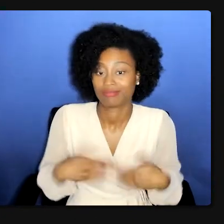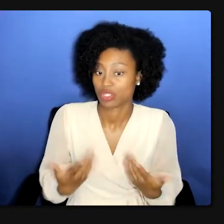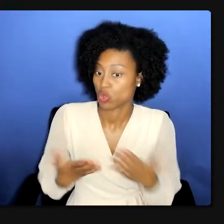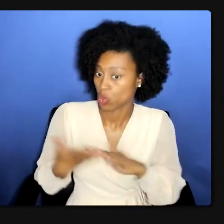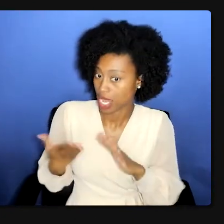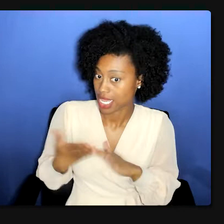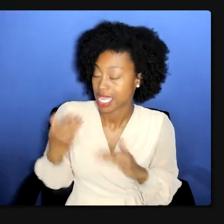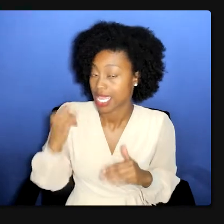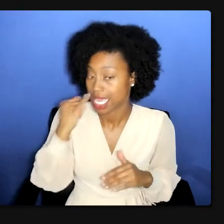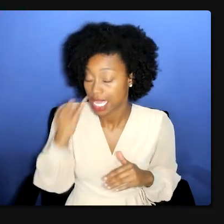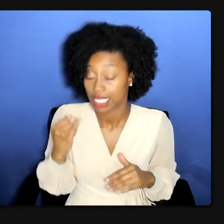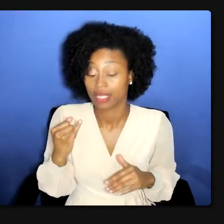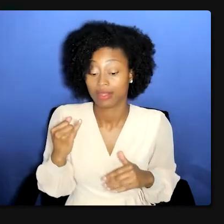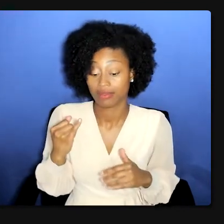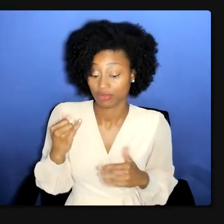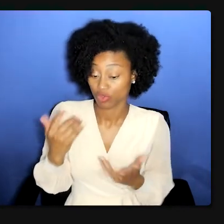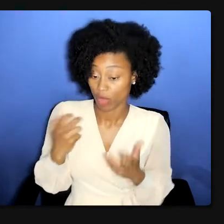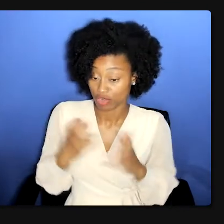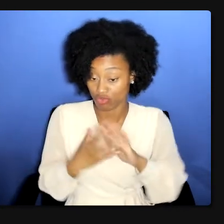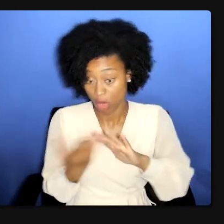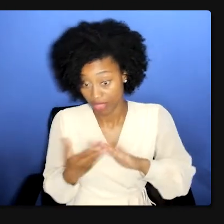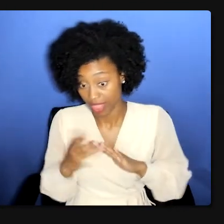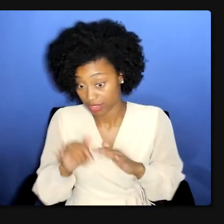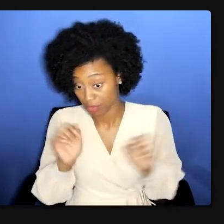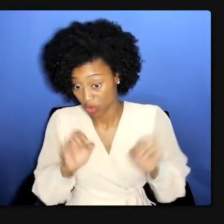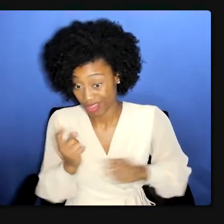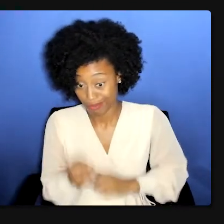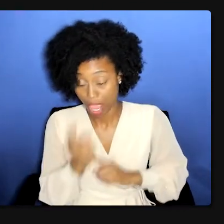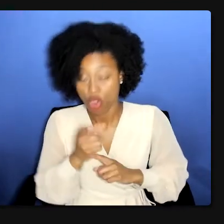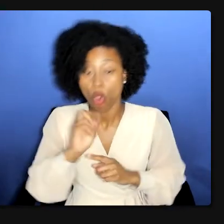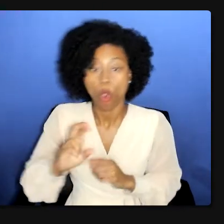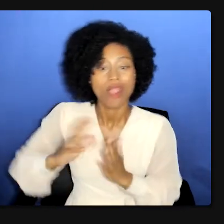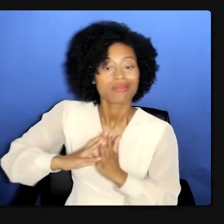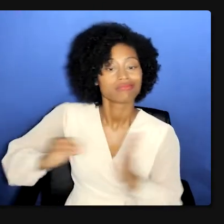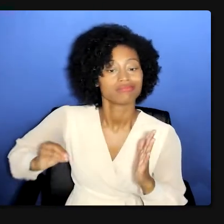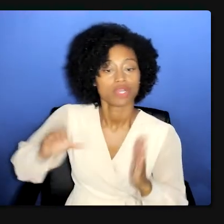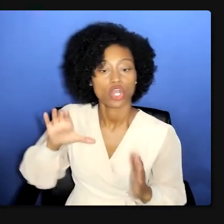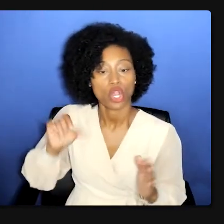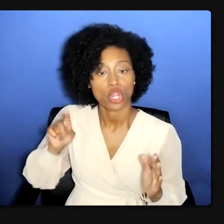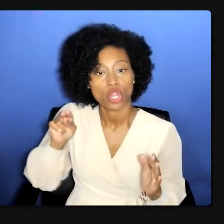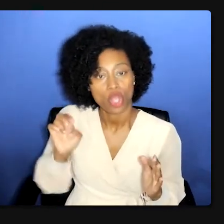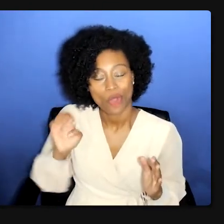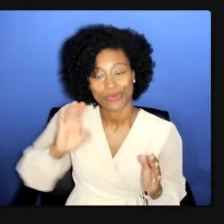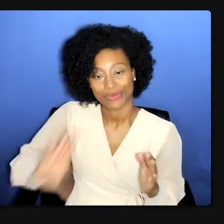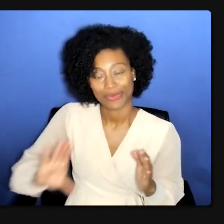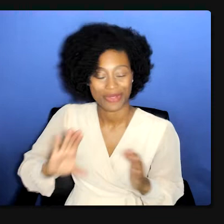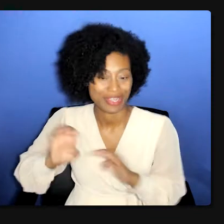stopping running experiments or cloning a completed experiment in case you would like to redo that.